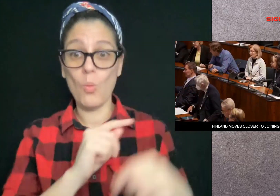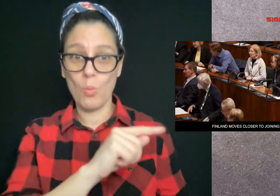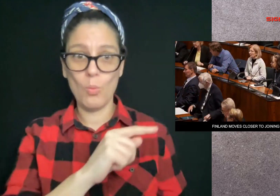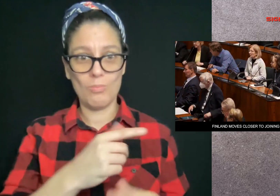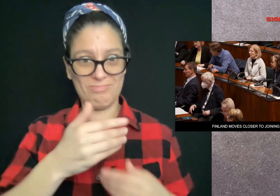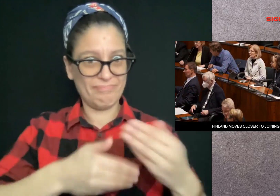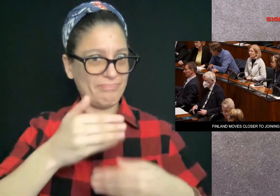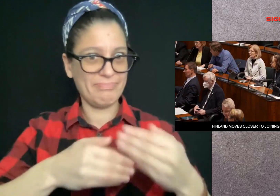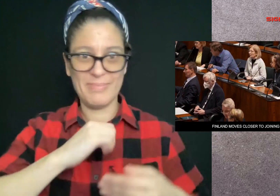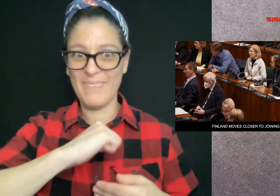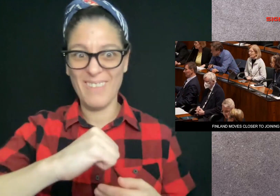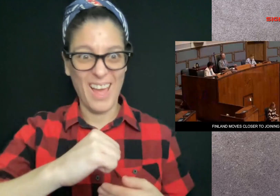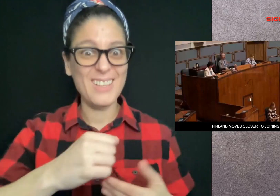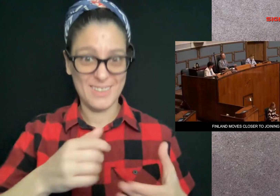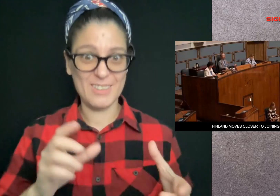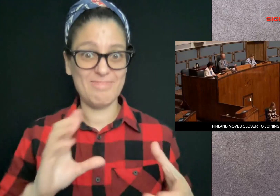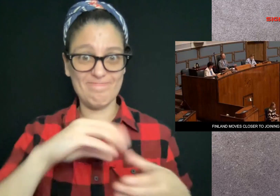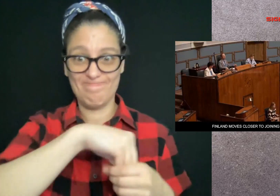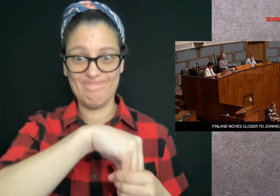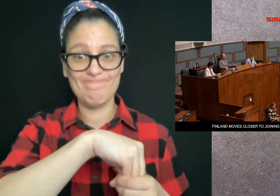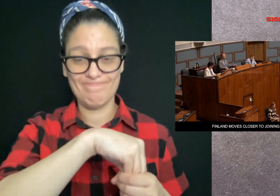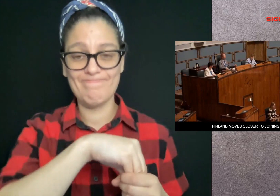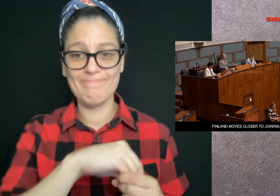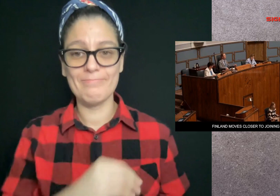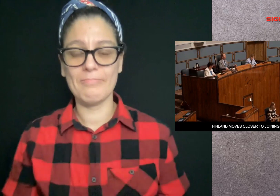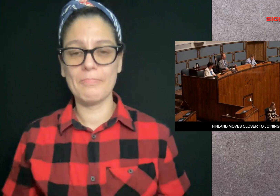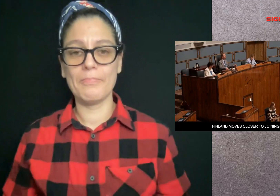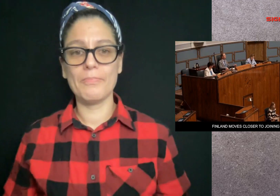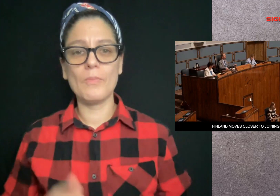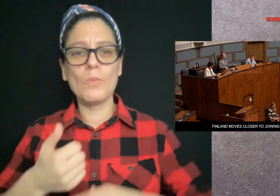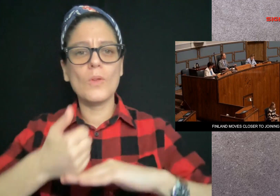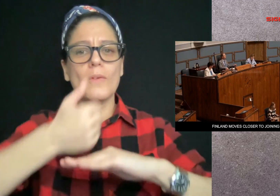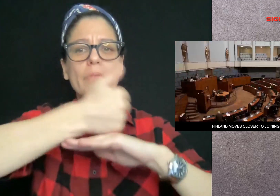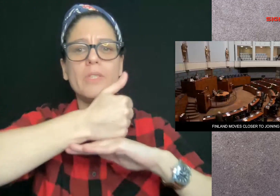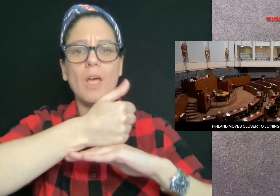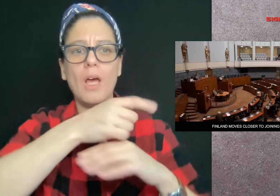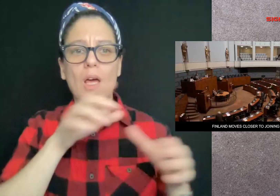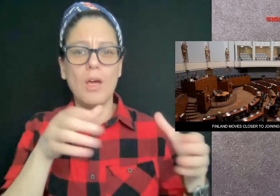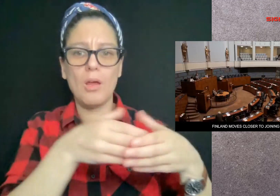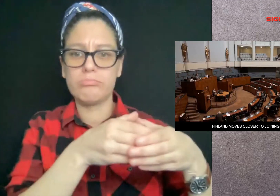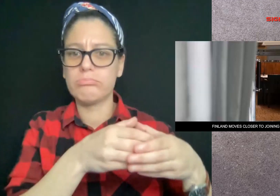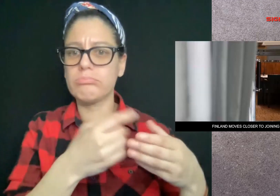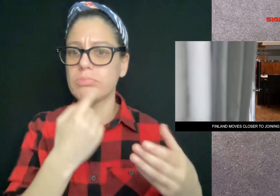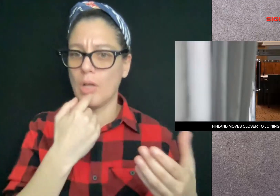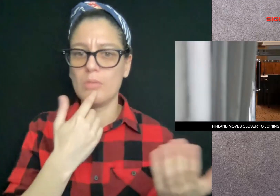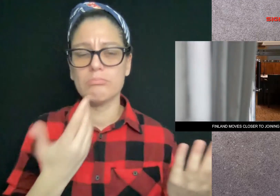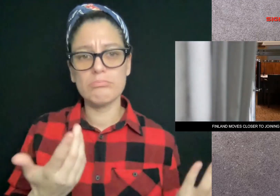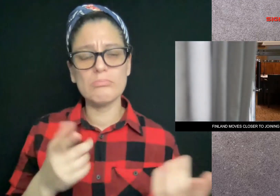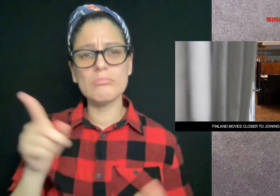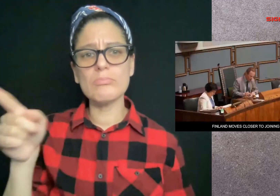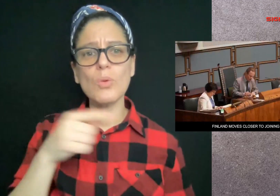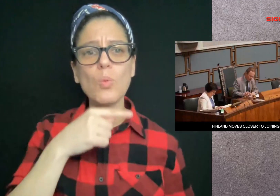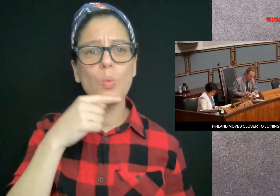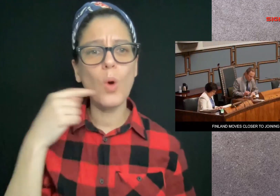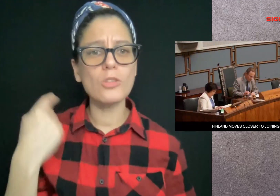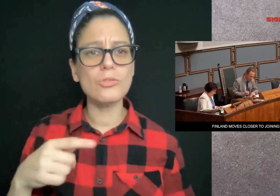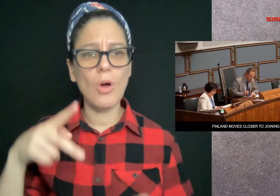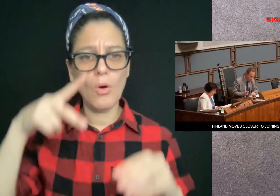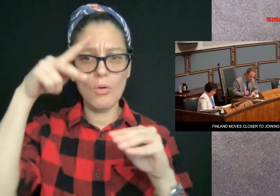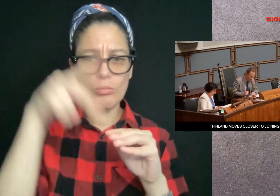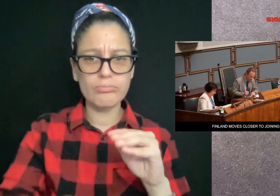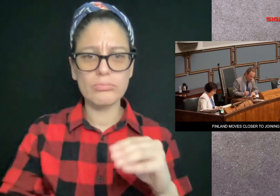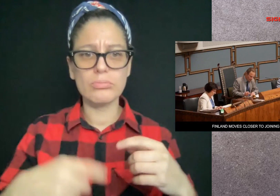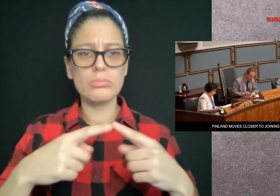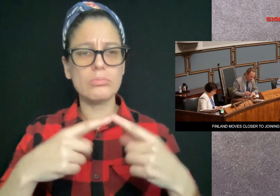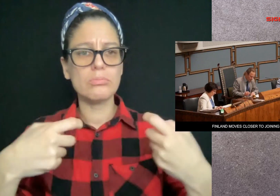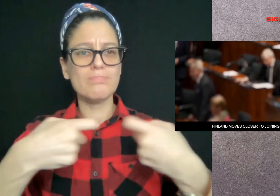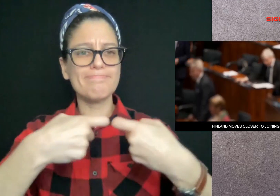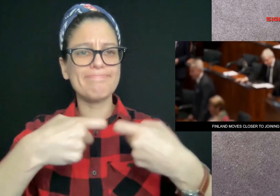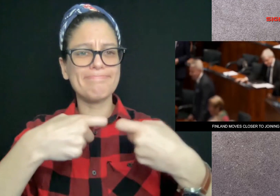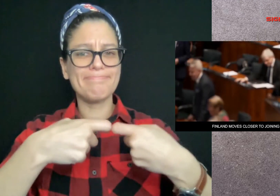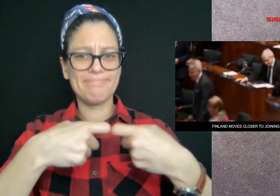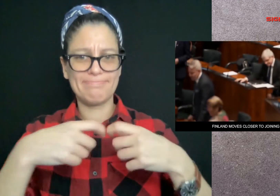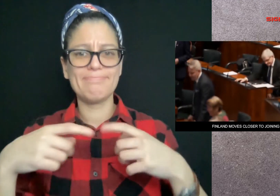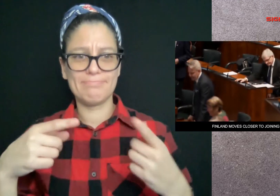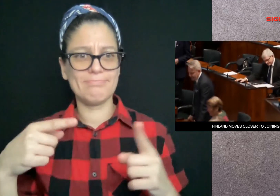into NATO is expected to be quick officials say Russia has cut off electricity